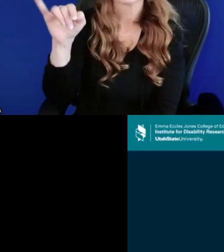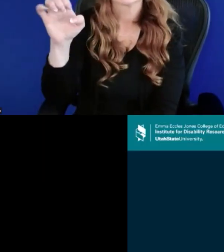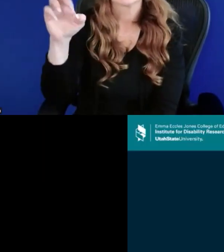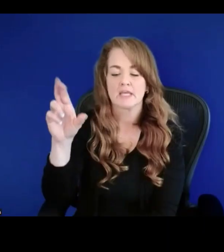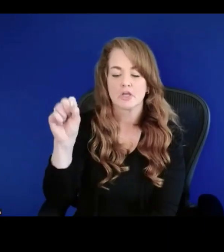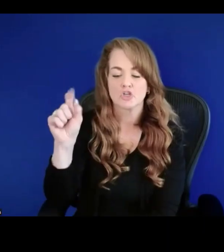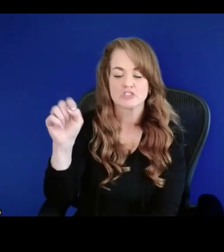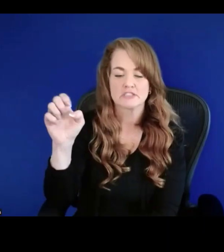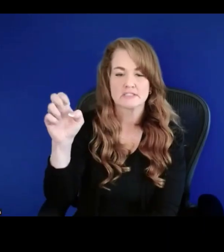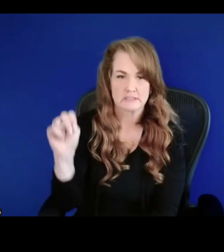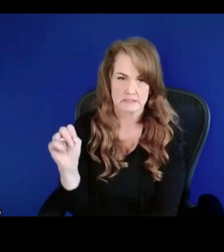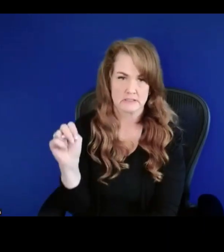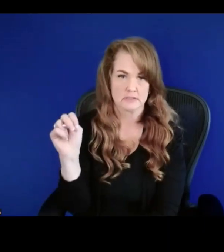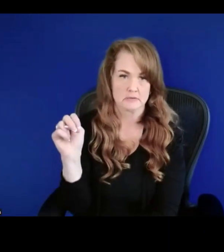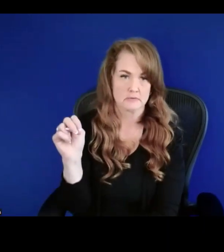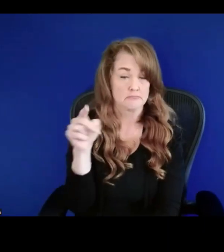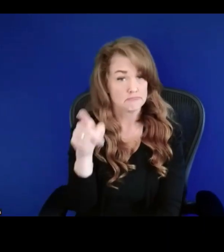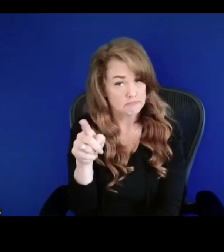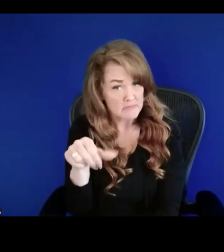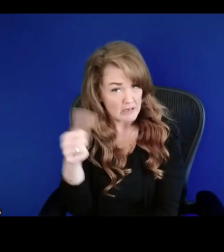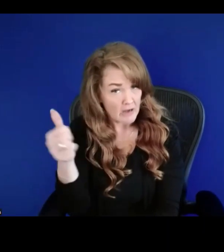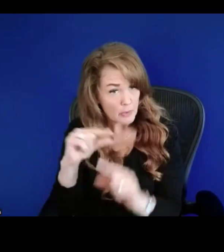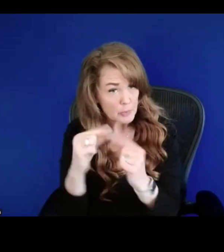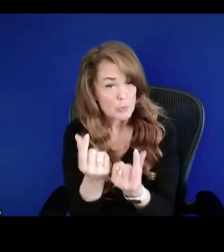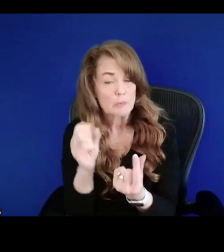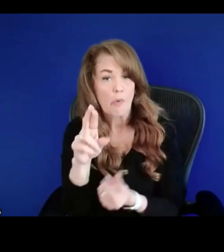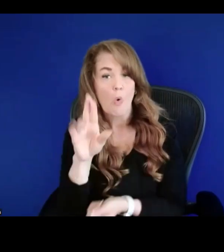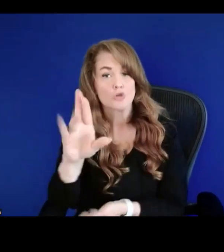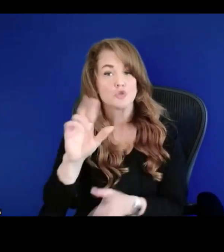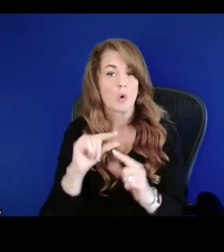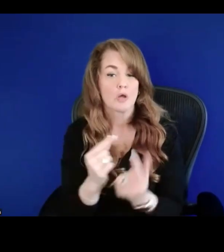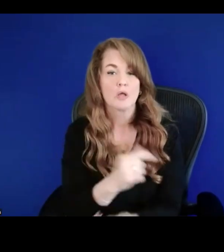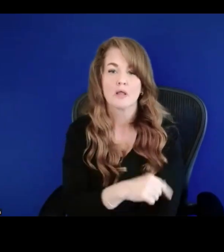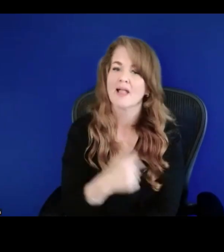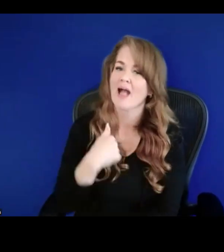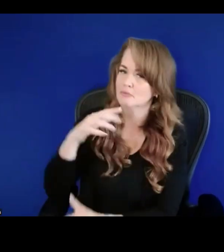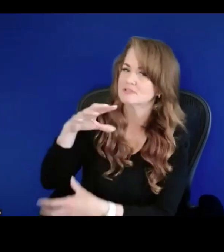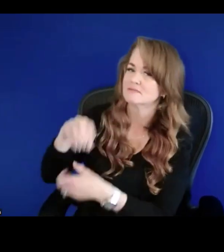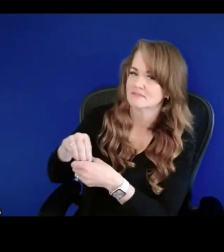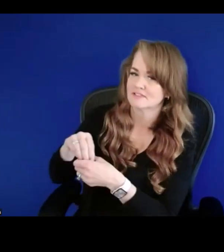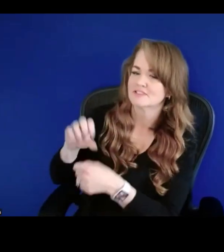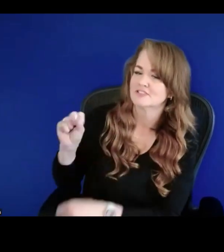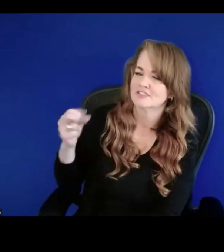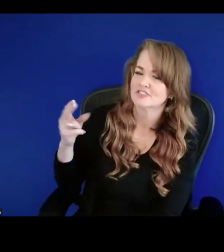you in another group? Or did your group I was with Shelby, okay, okay,